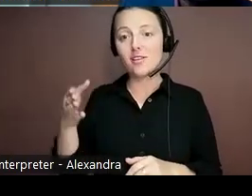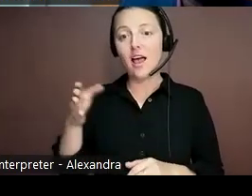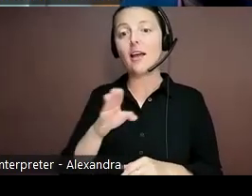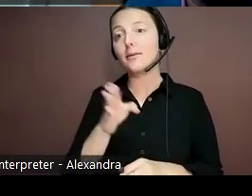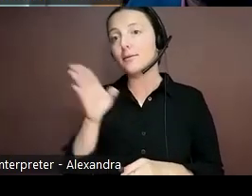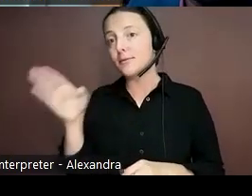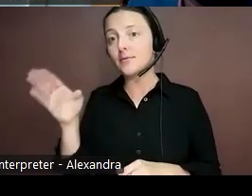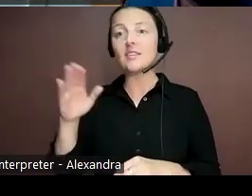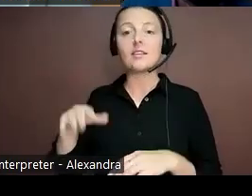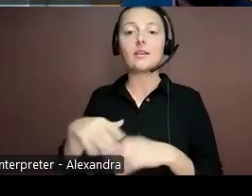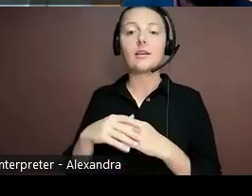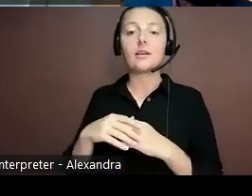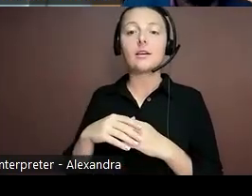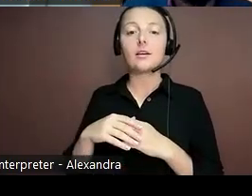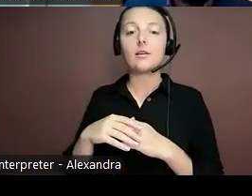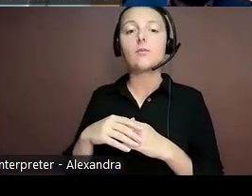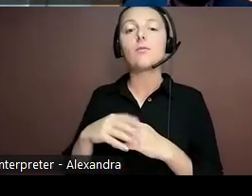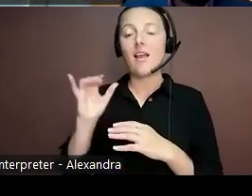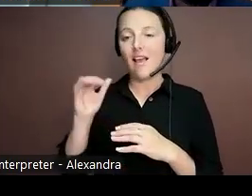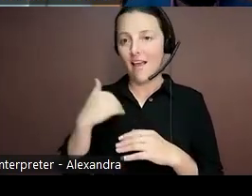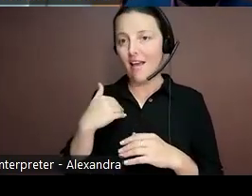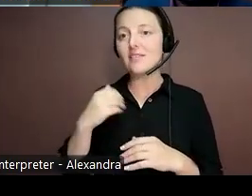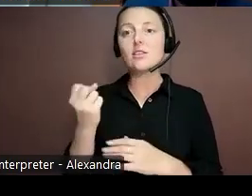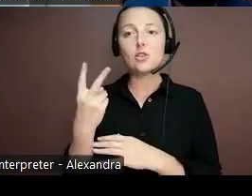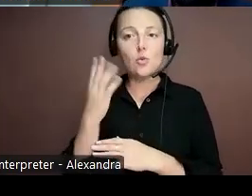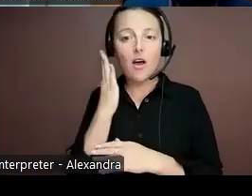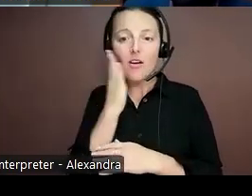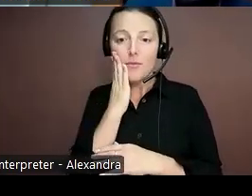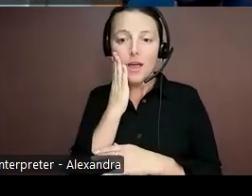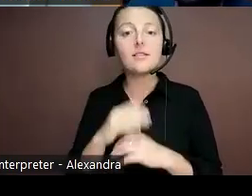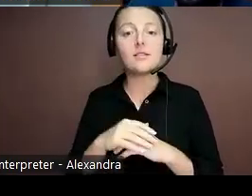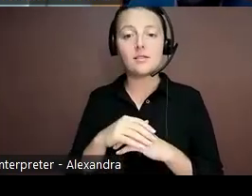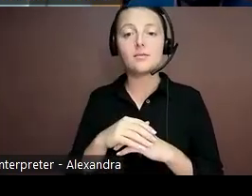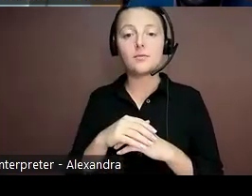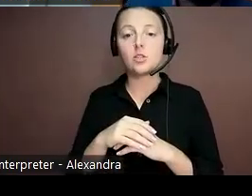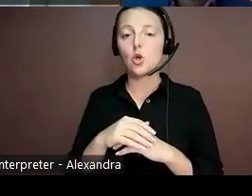stabilize them in the PQ, we move them over to that uh to the long end of the hallway. Um and